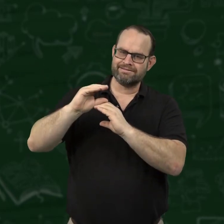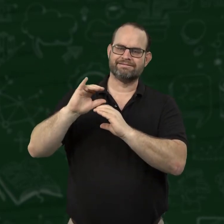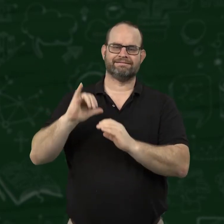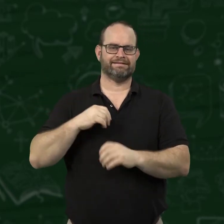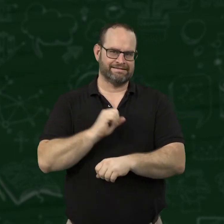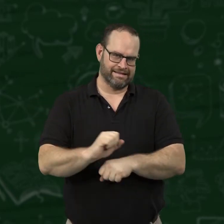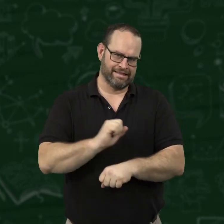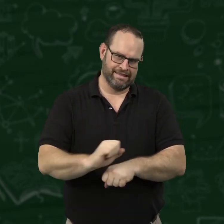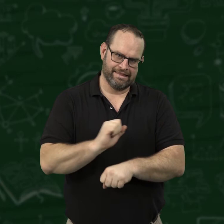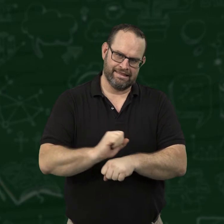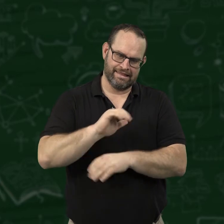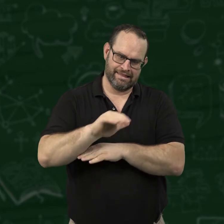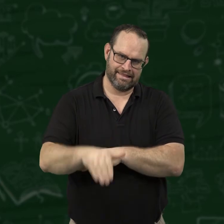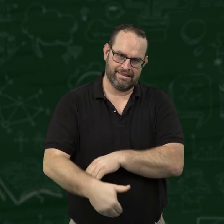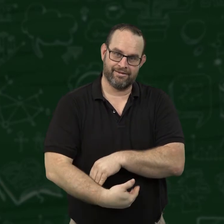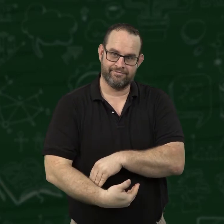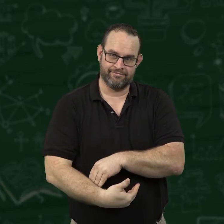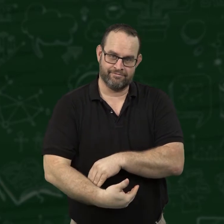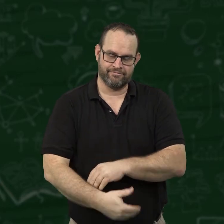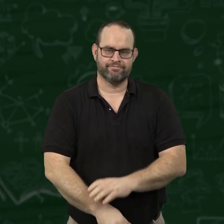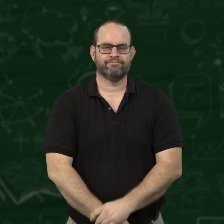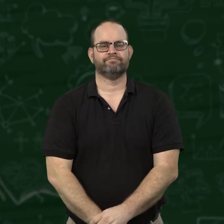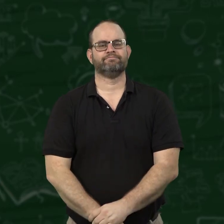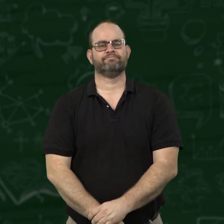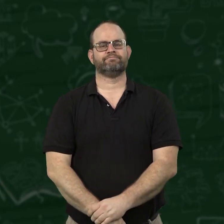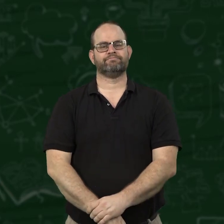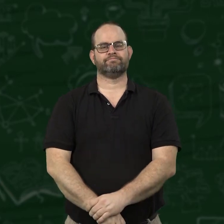you’ll be working overnight to complete the assignment.